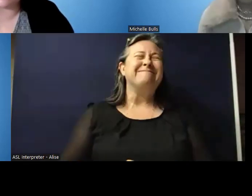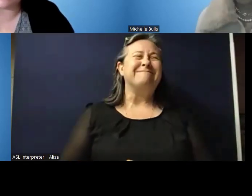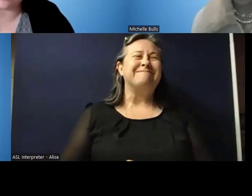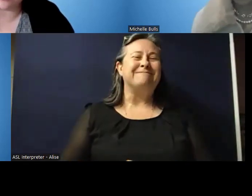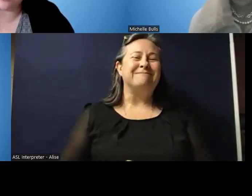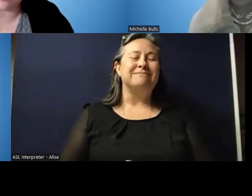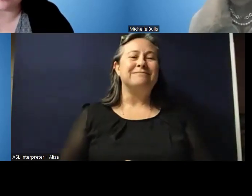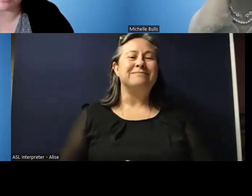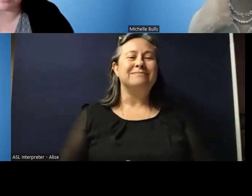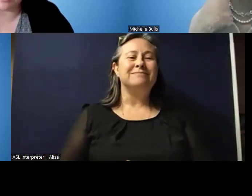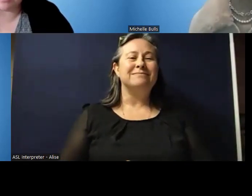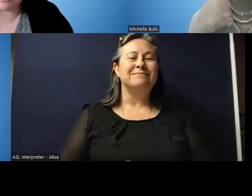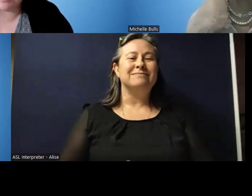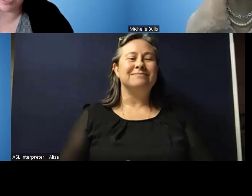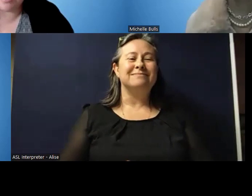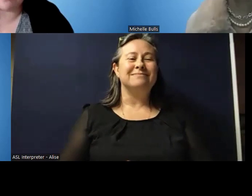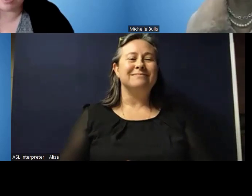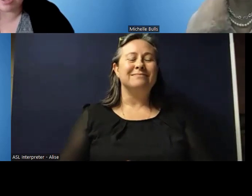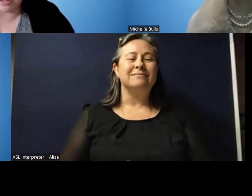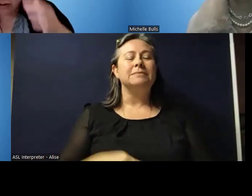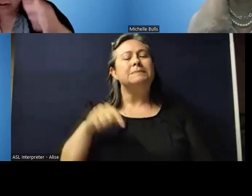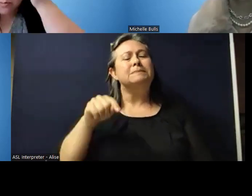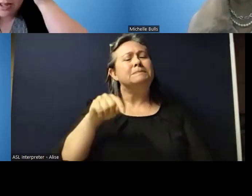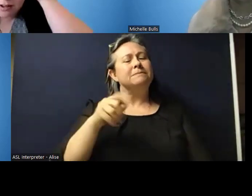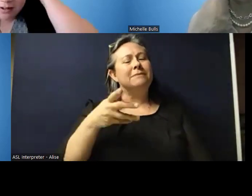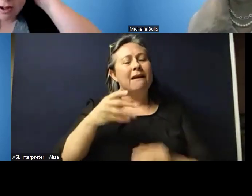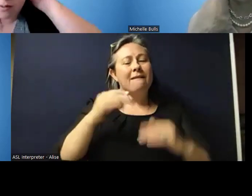This is also going kind of high-level, as well.